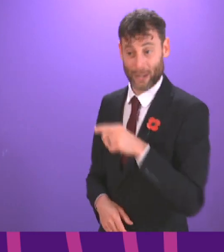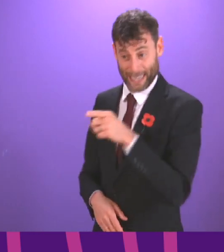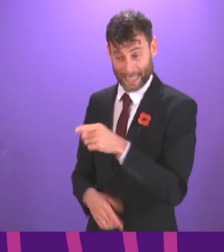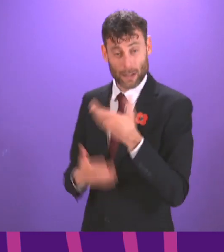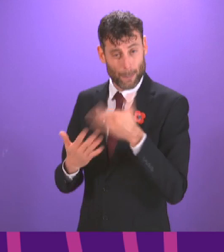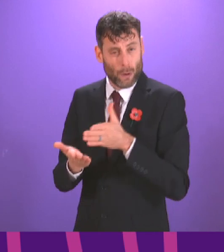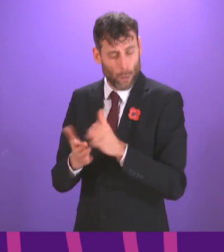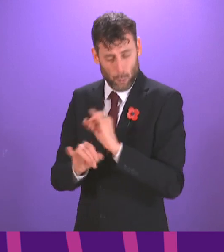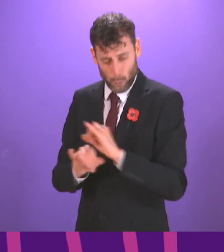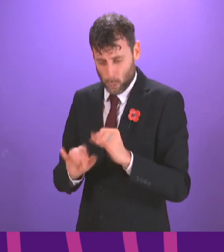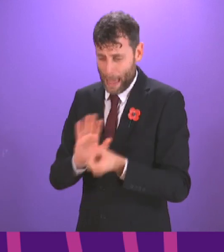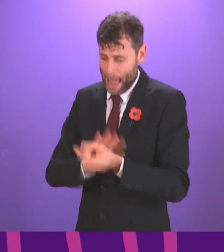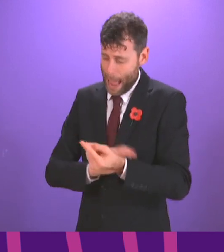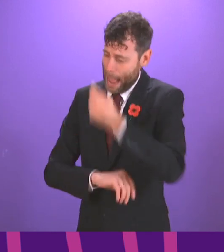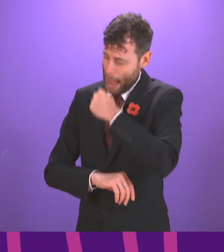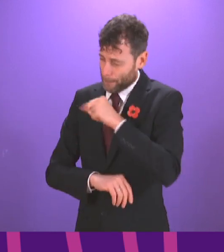the most unimaginable trauma, but is also flourishing.